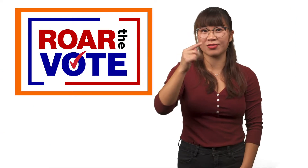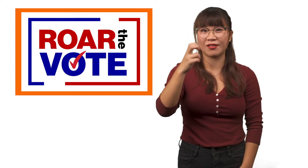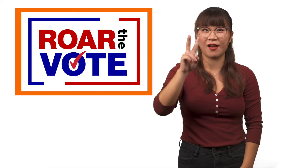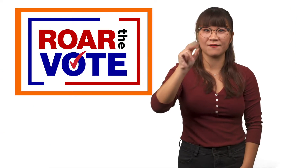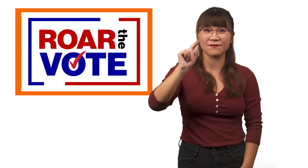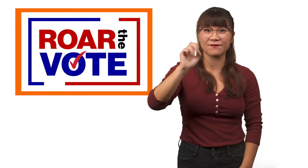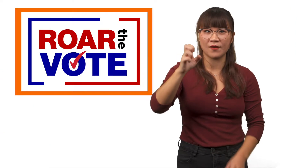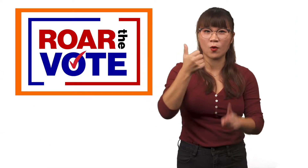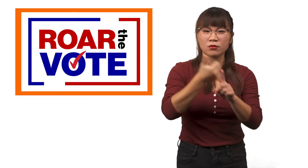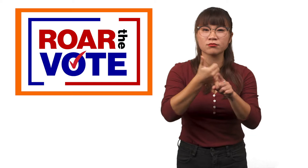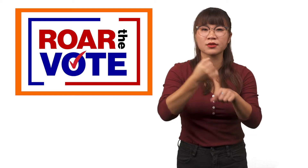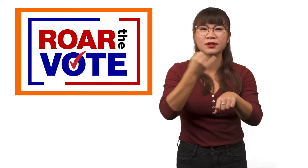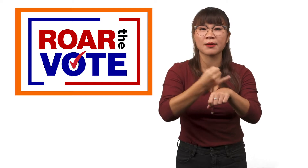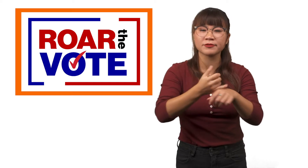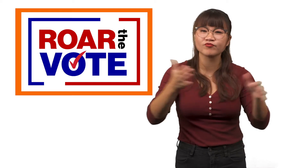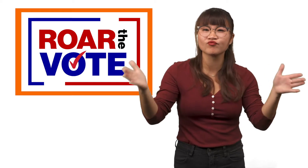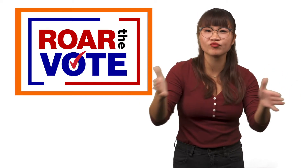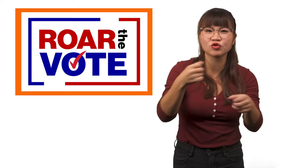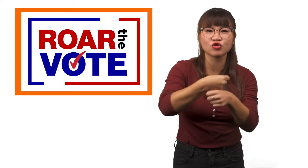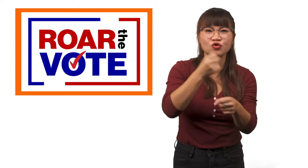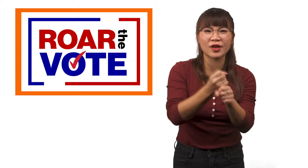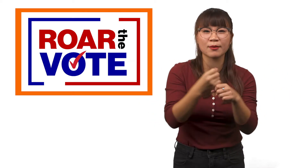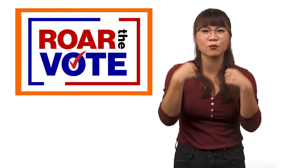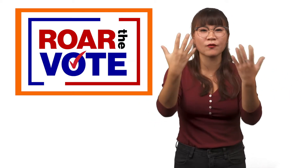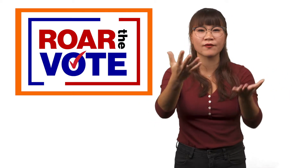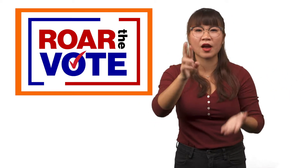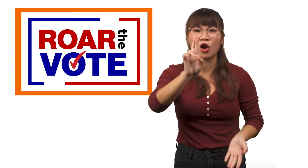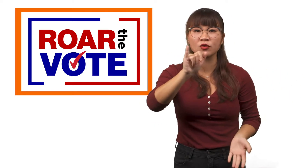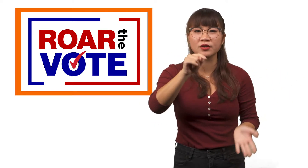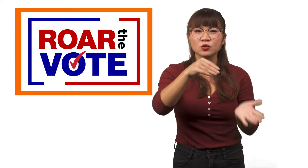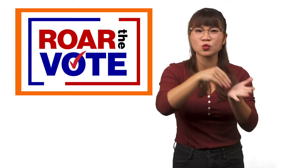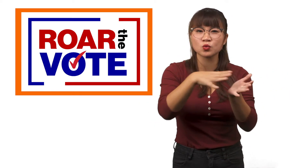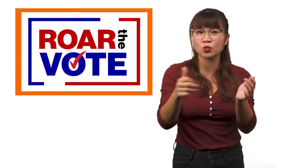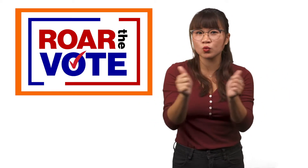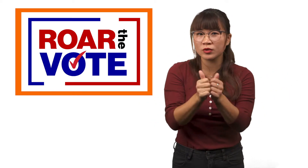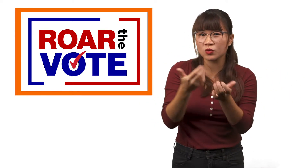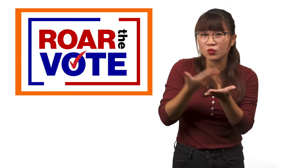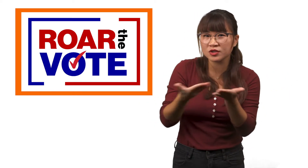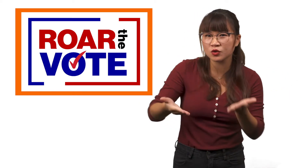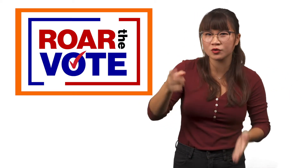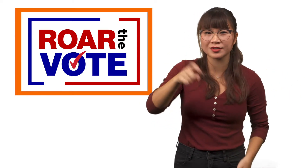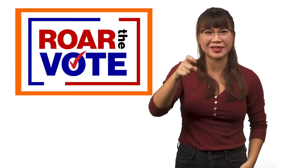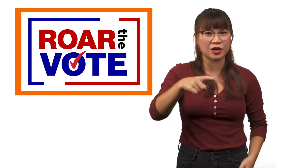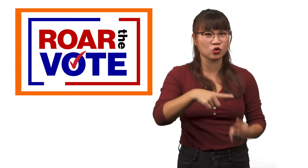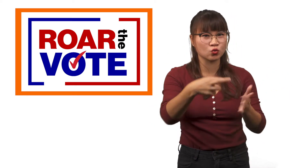Roar the Vote is a campus initiative created to provide RIT students with the resources